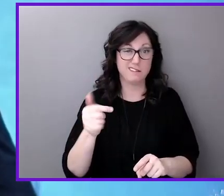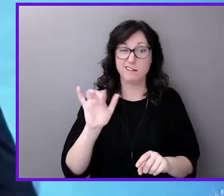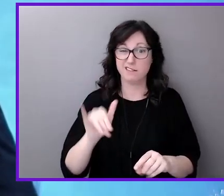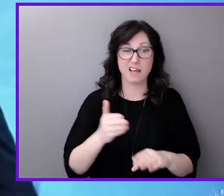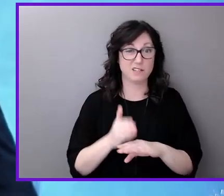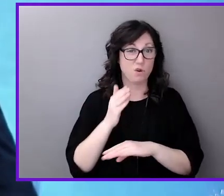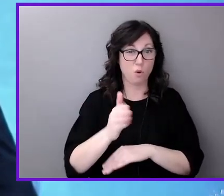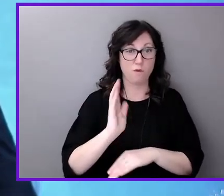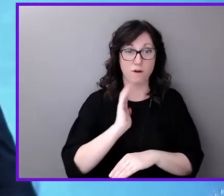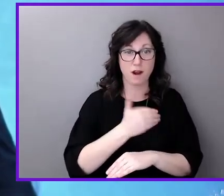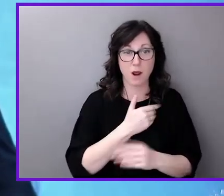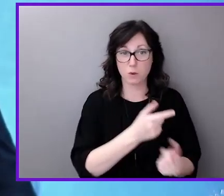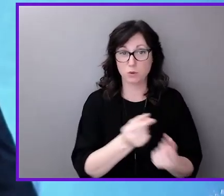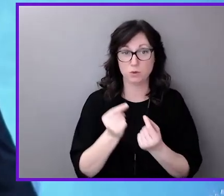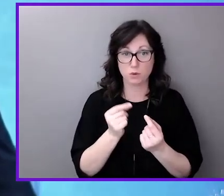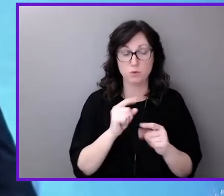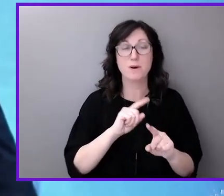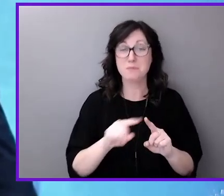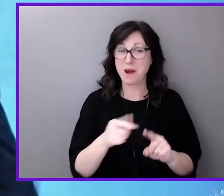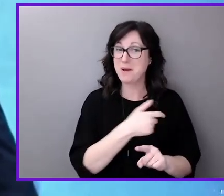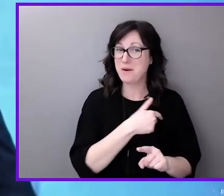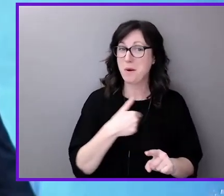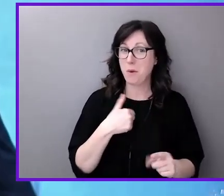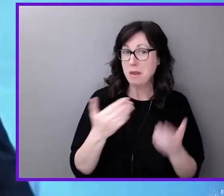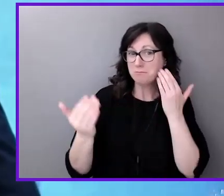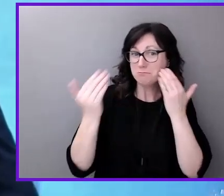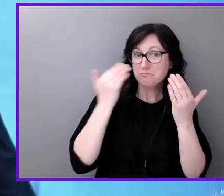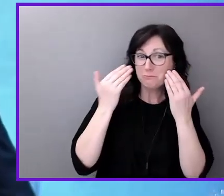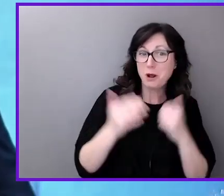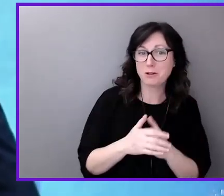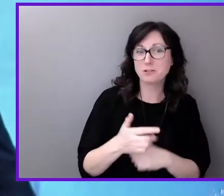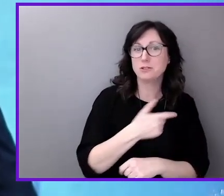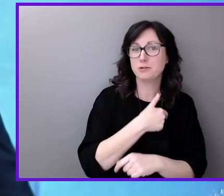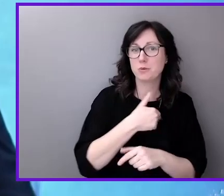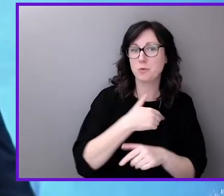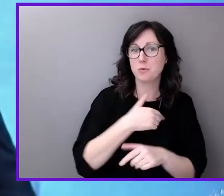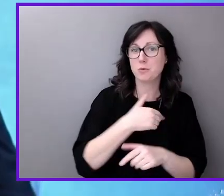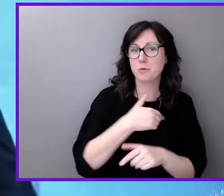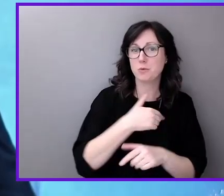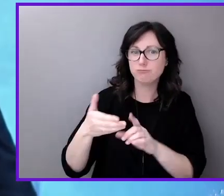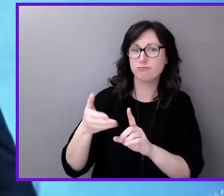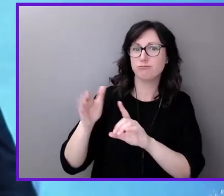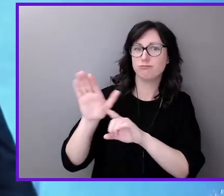of the sector to advocate for it and to convince the government that it’s needed.